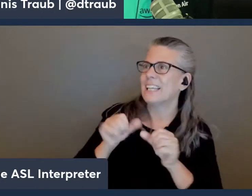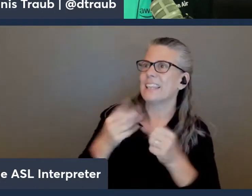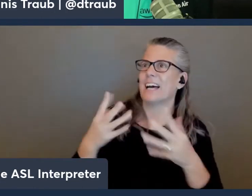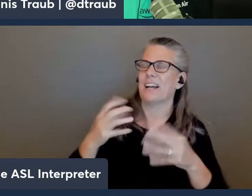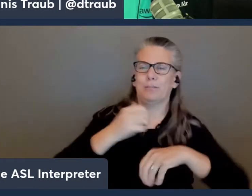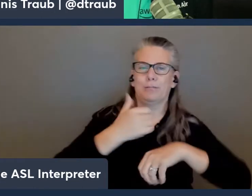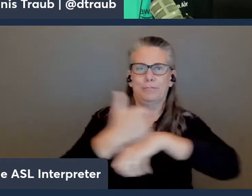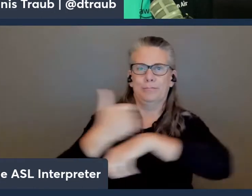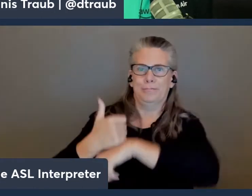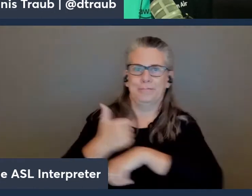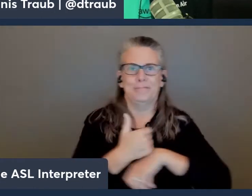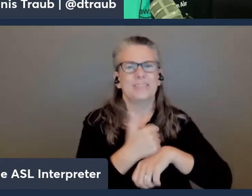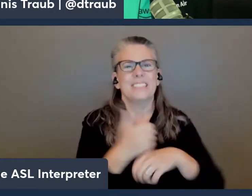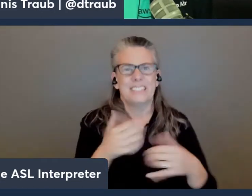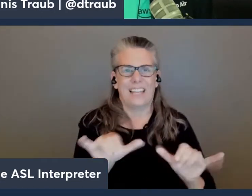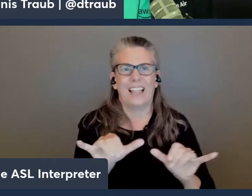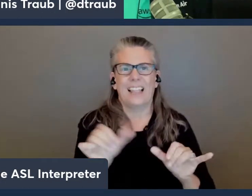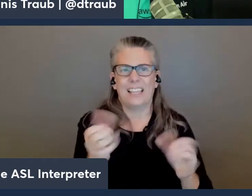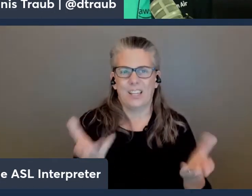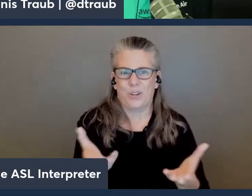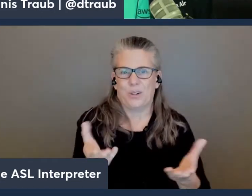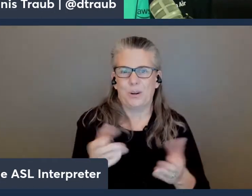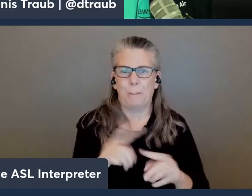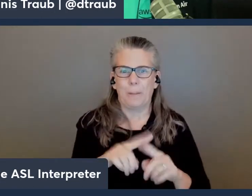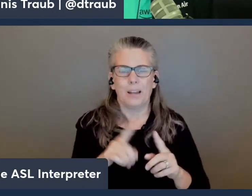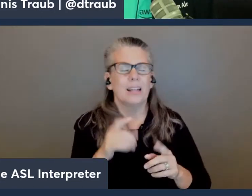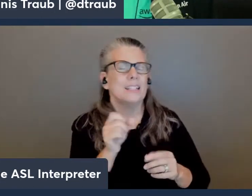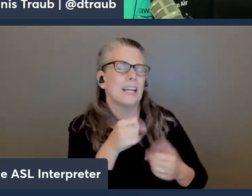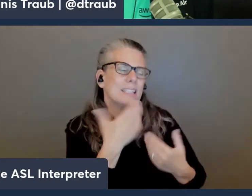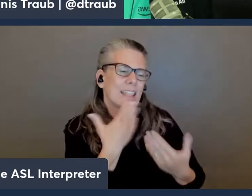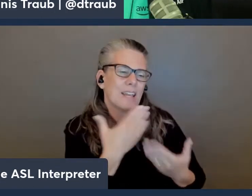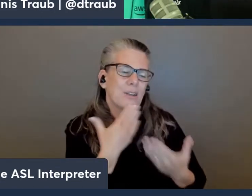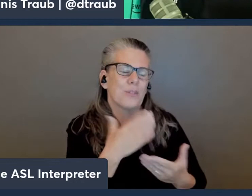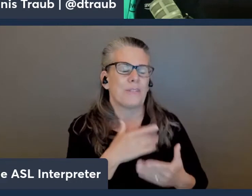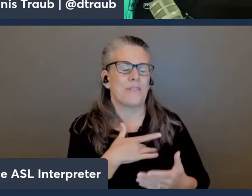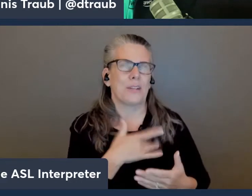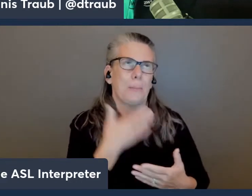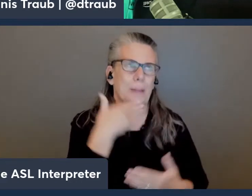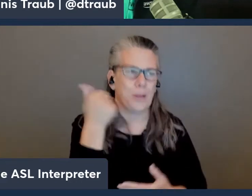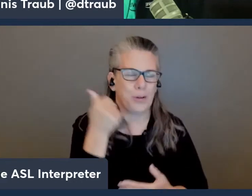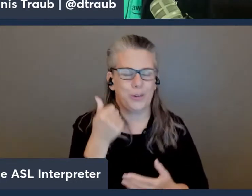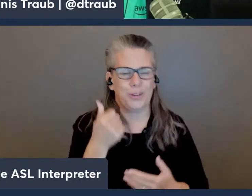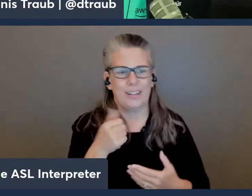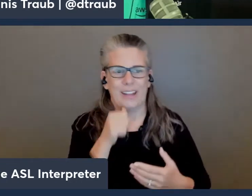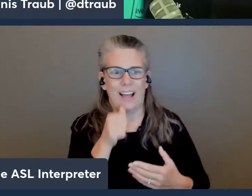Yeah. Yeah, that's right. You just say that. Thank you so much. (Darko and Dennis laugh)